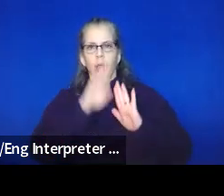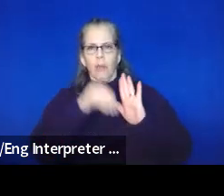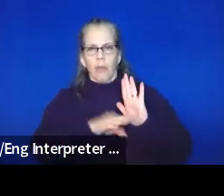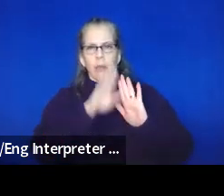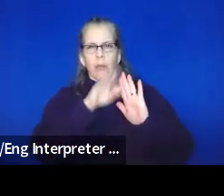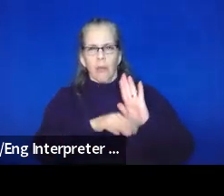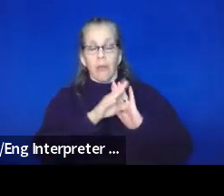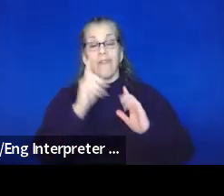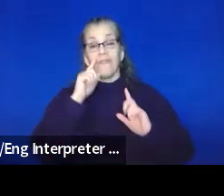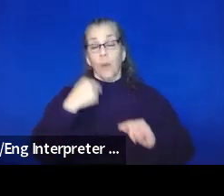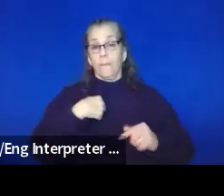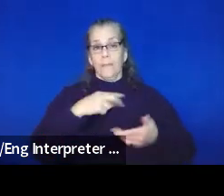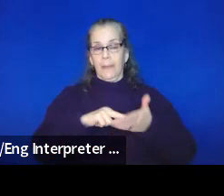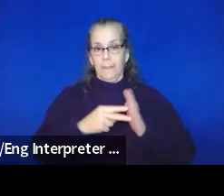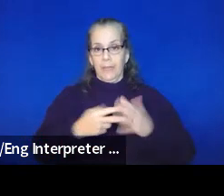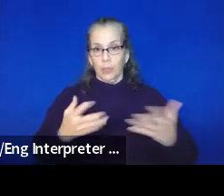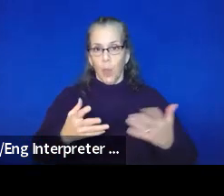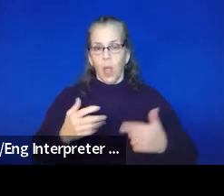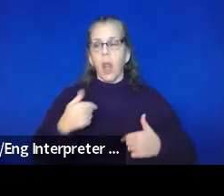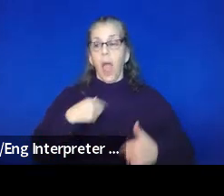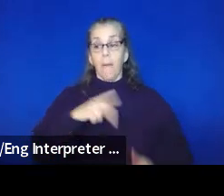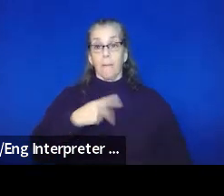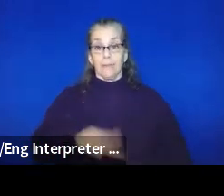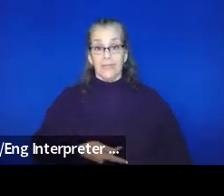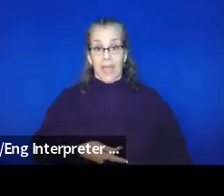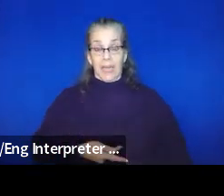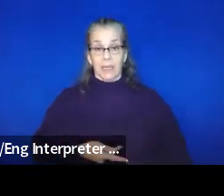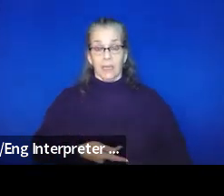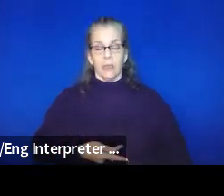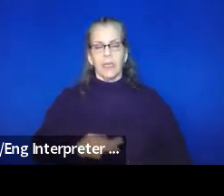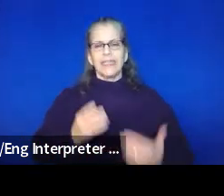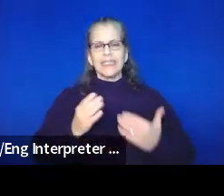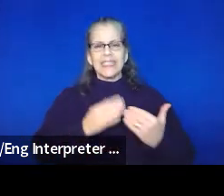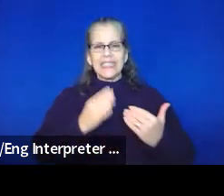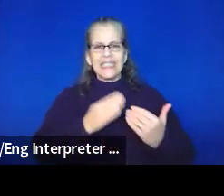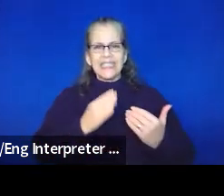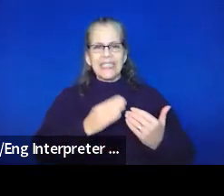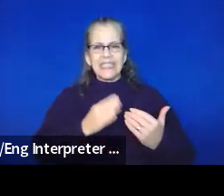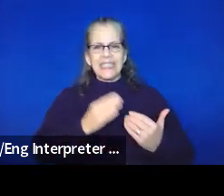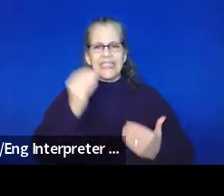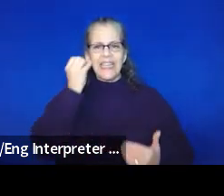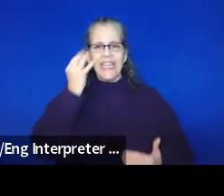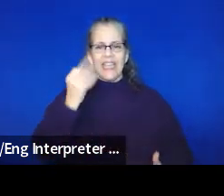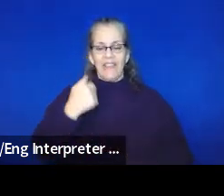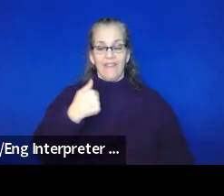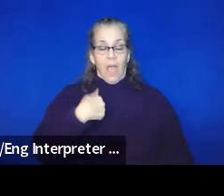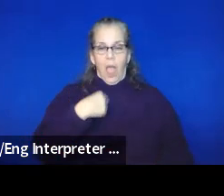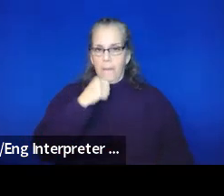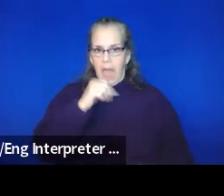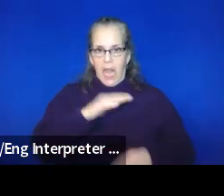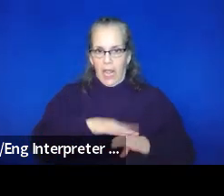that means is when I am upset, it's very, very easy, if I'm not super careful, to let